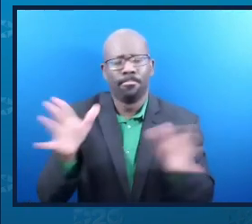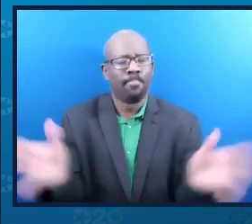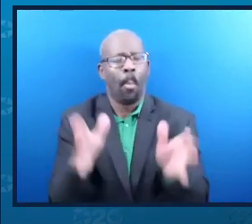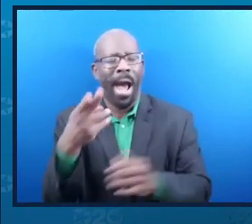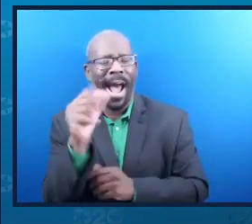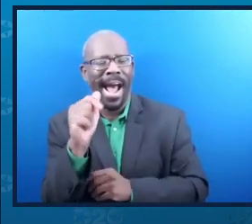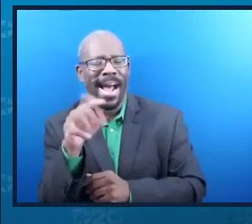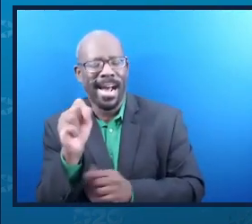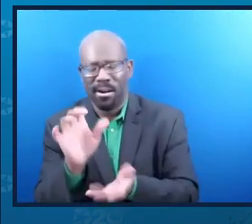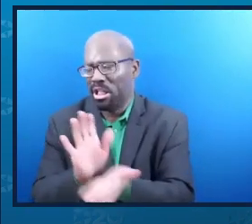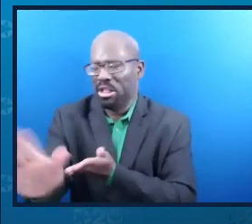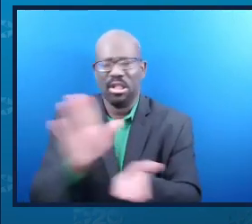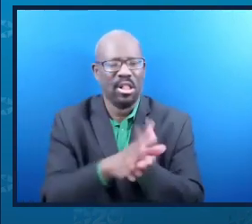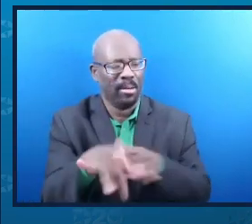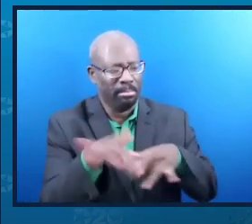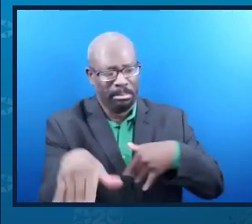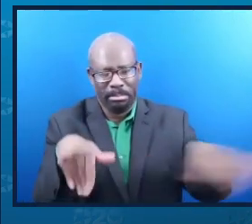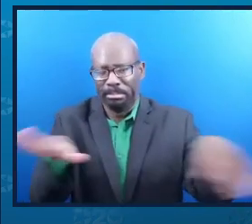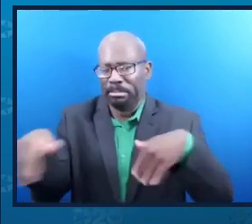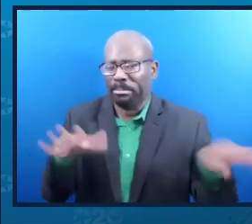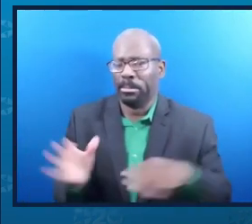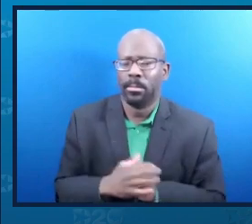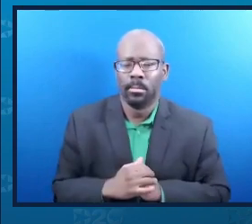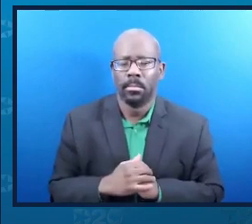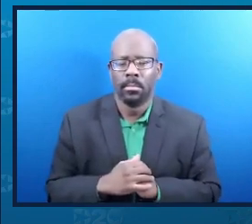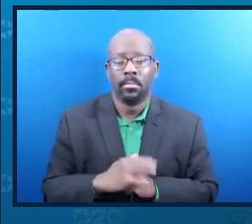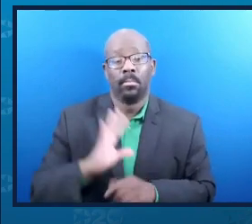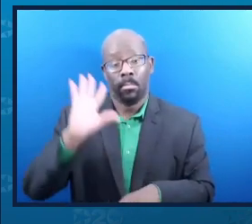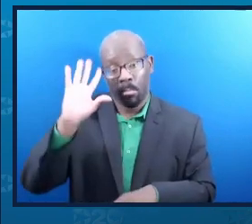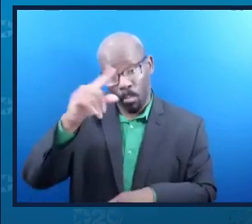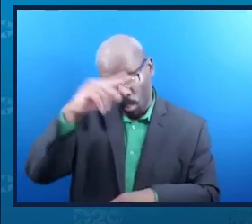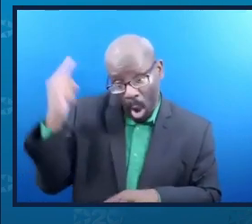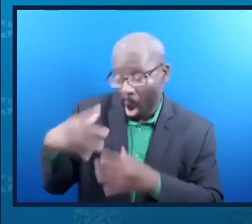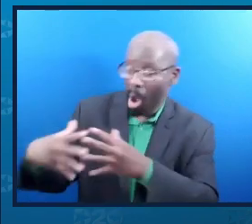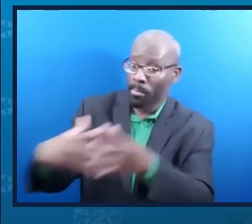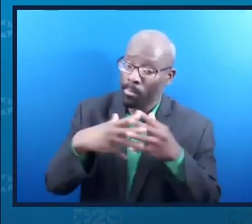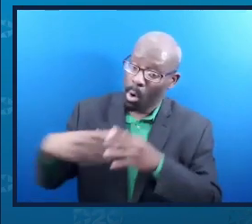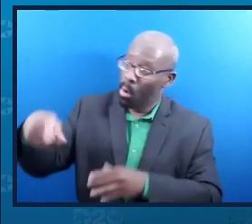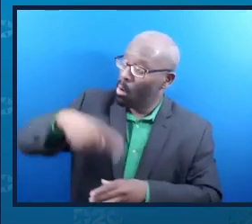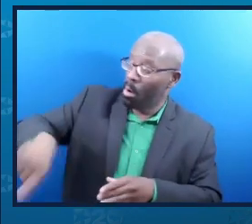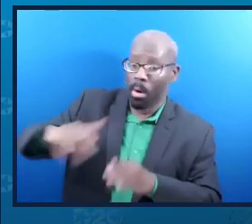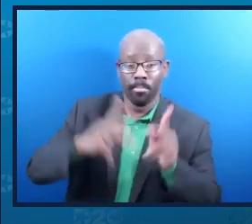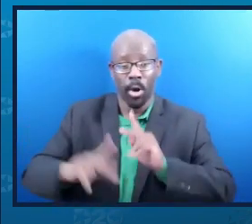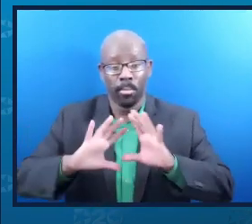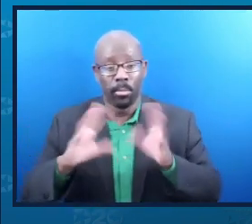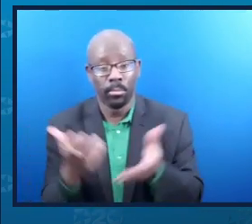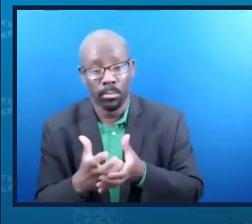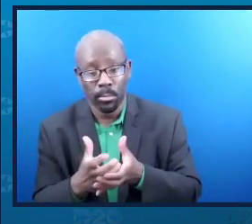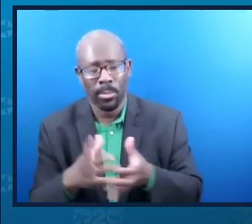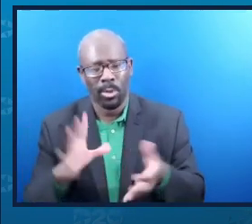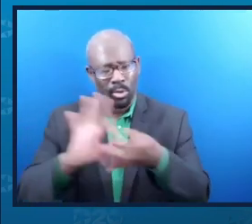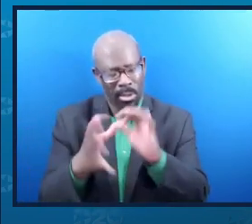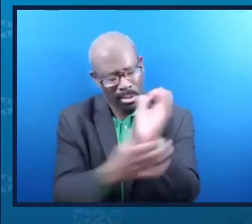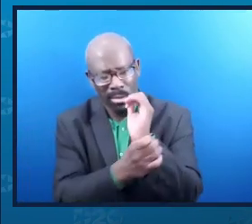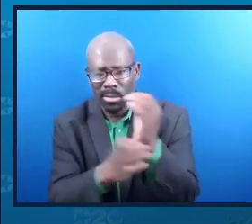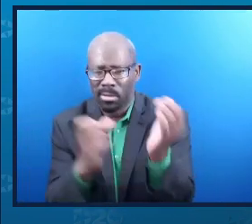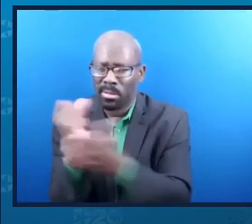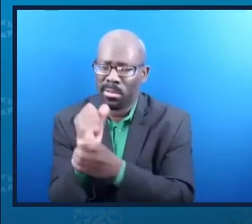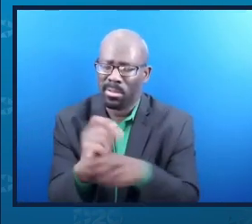BLACK AMERICANS CHAINED AND